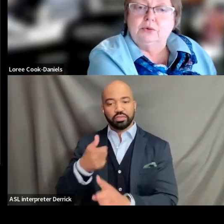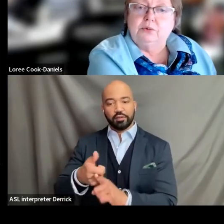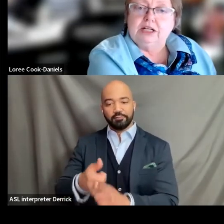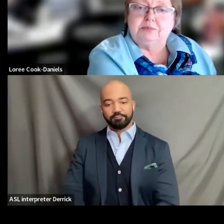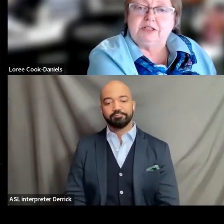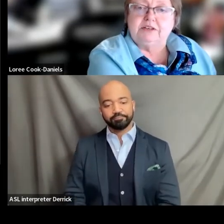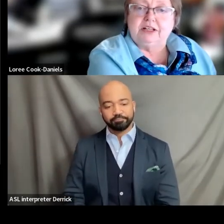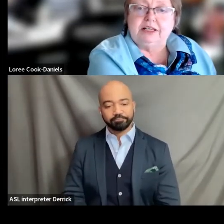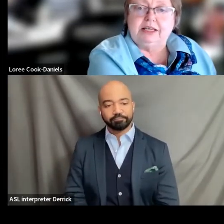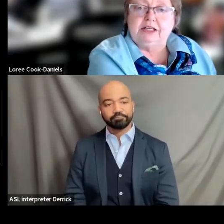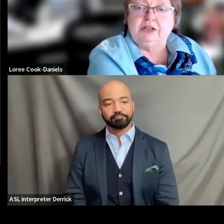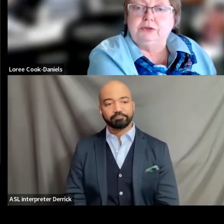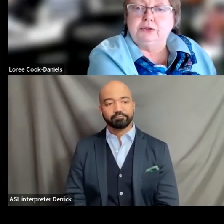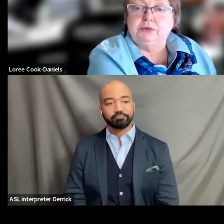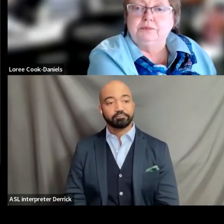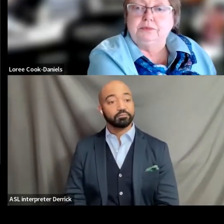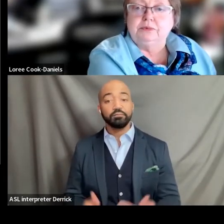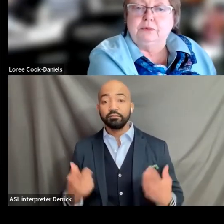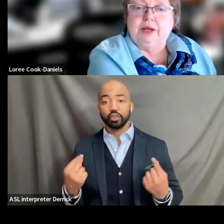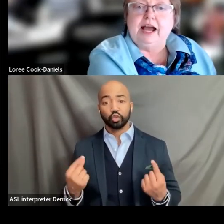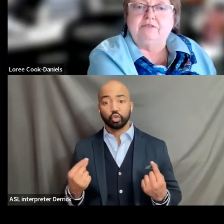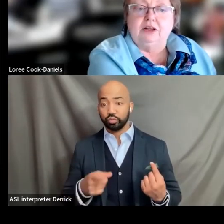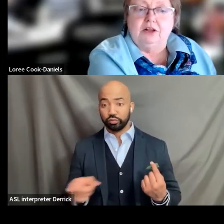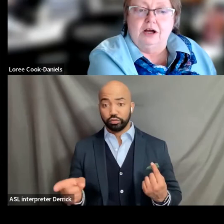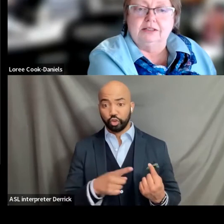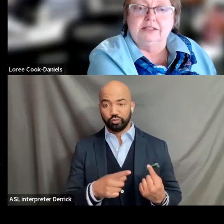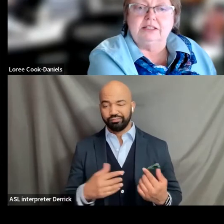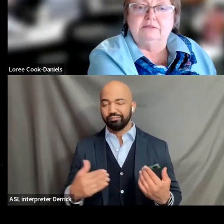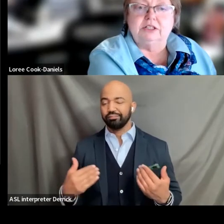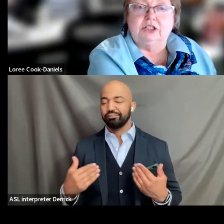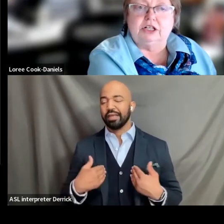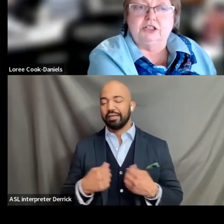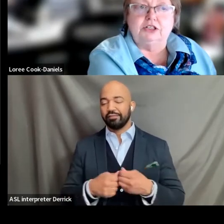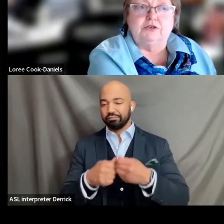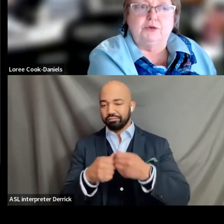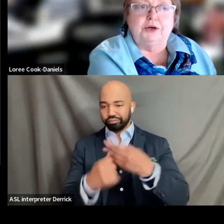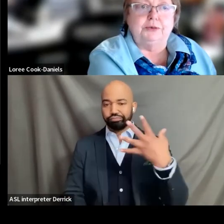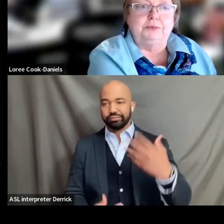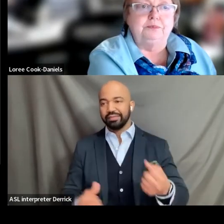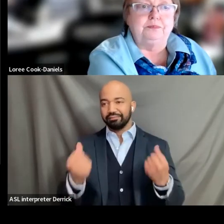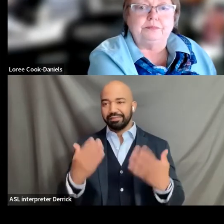So what specifically can you do? We have a long list of suggestions for you.